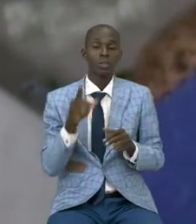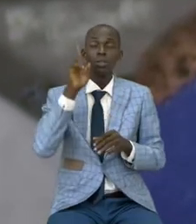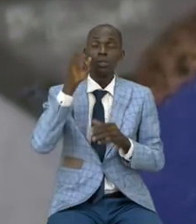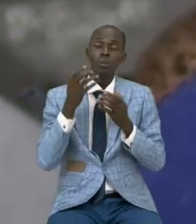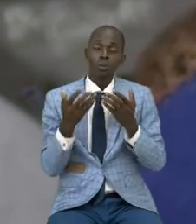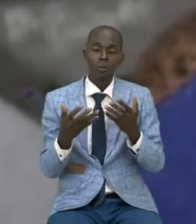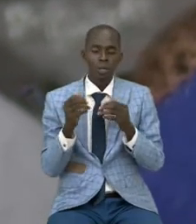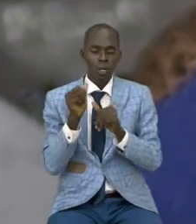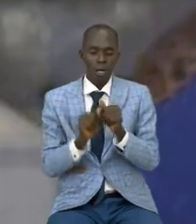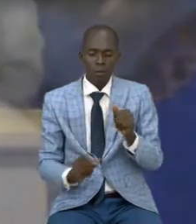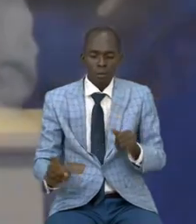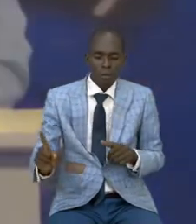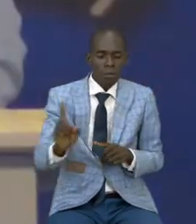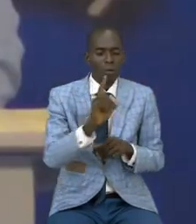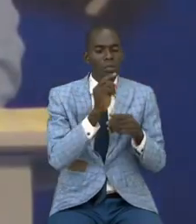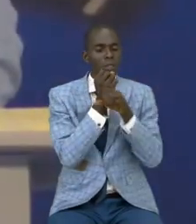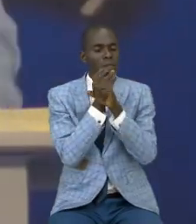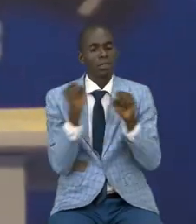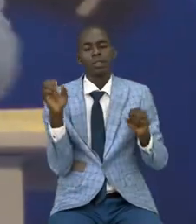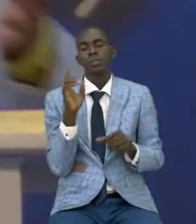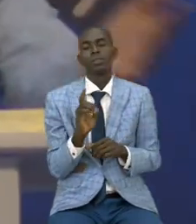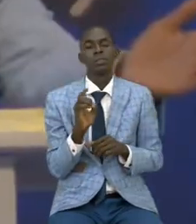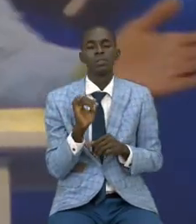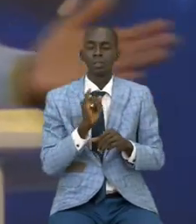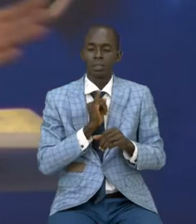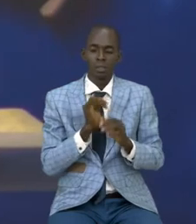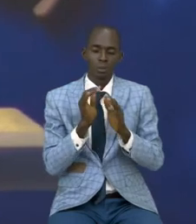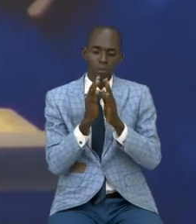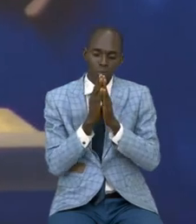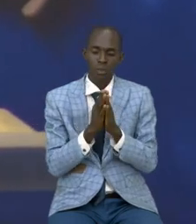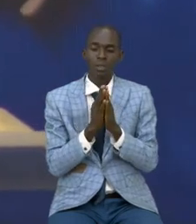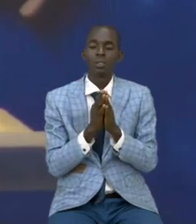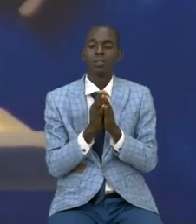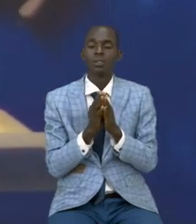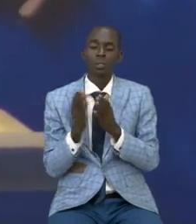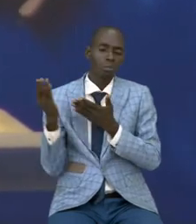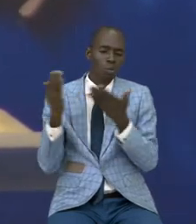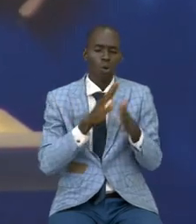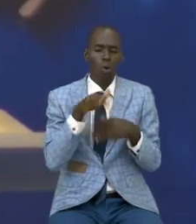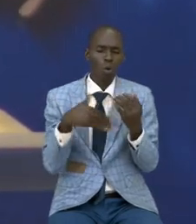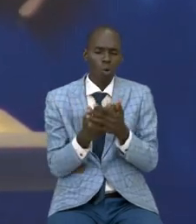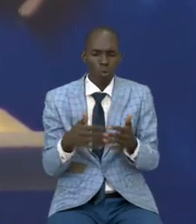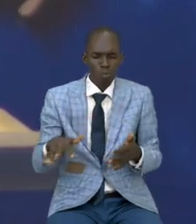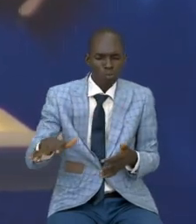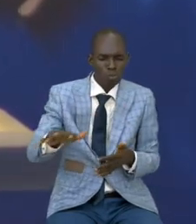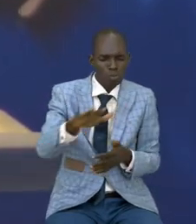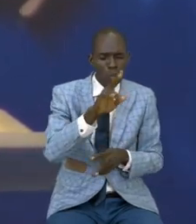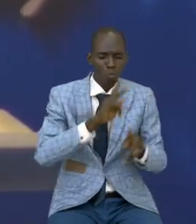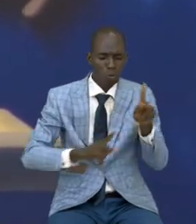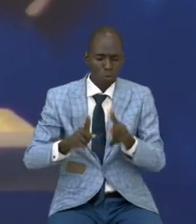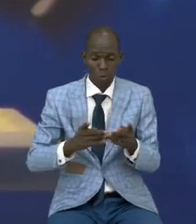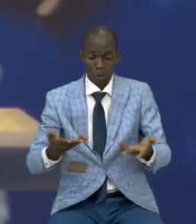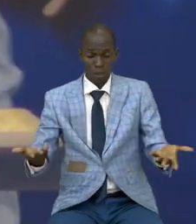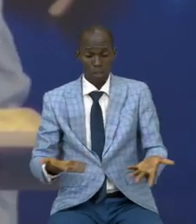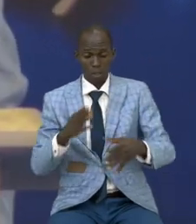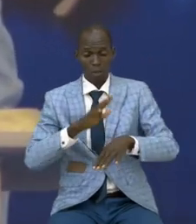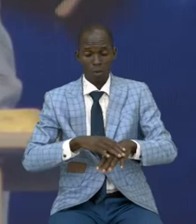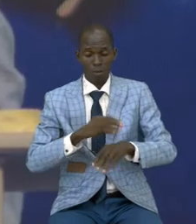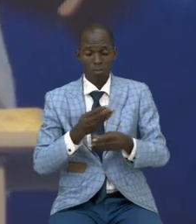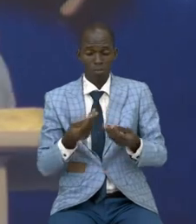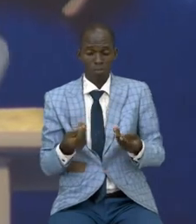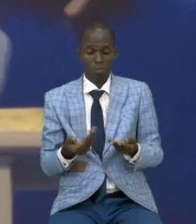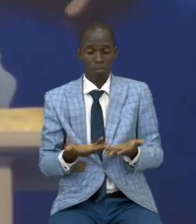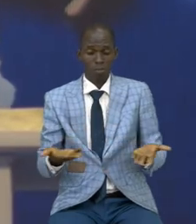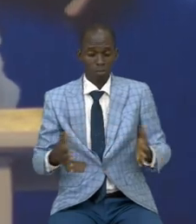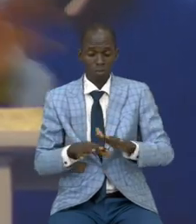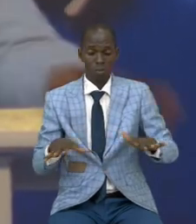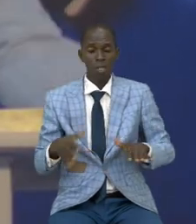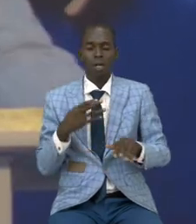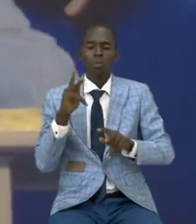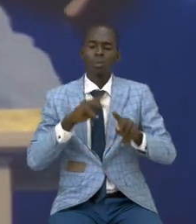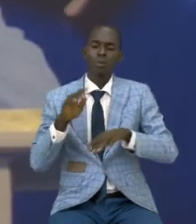everyone saved i bring all these before you all these on lunch here and all those online i pray